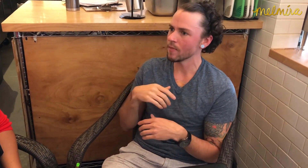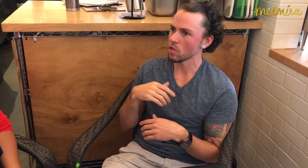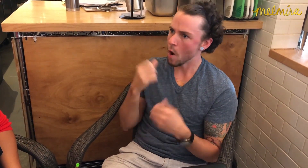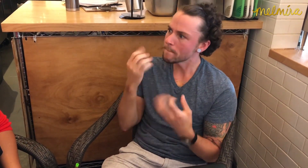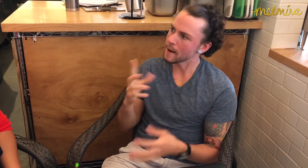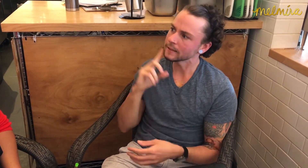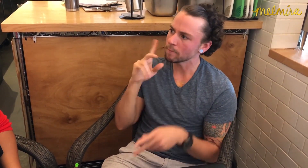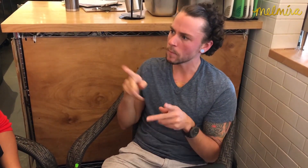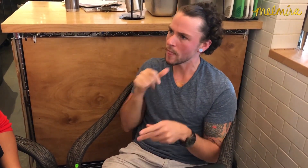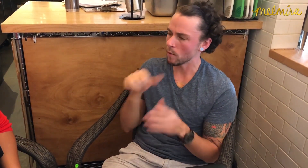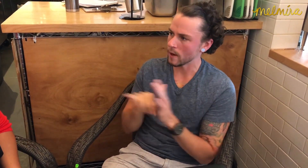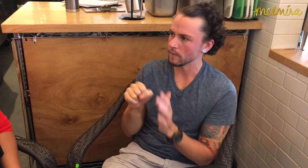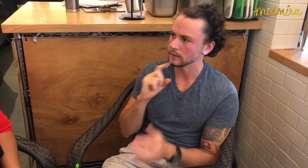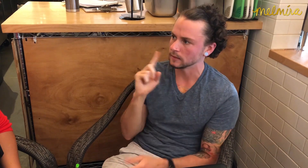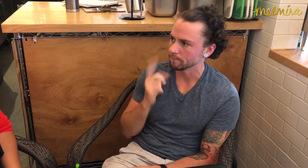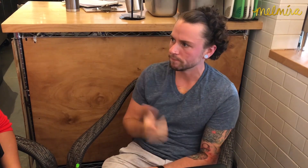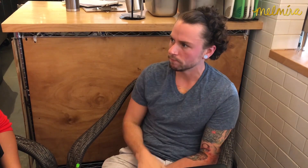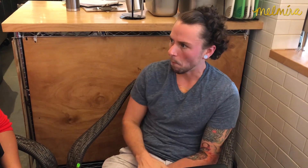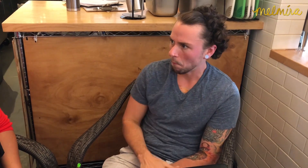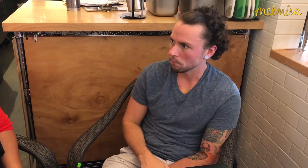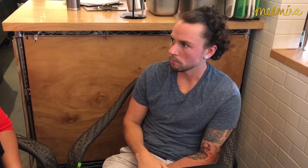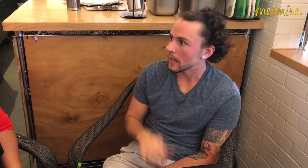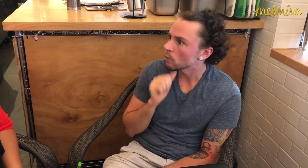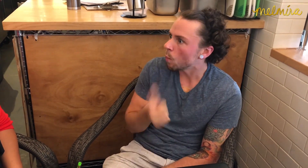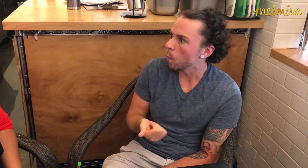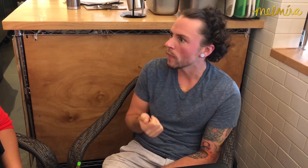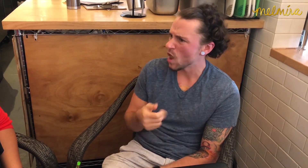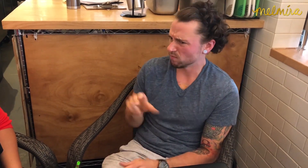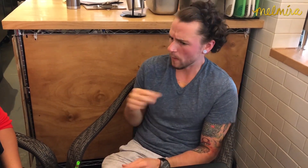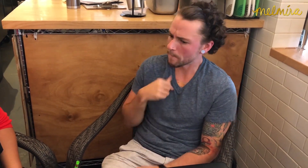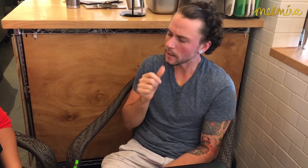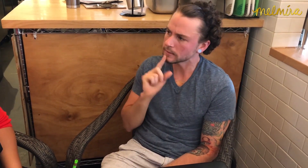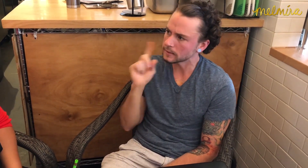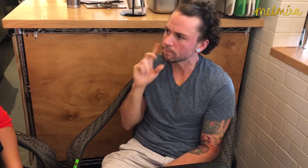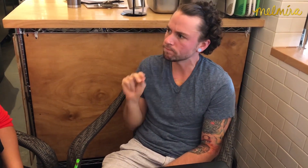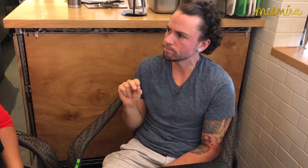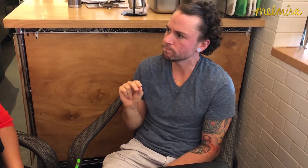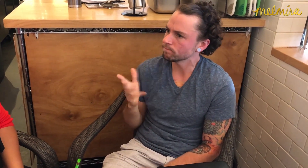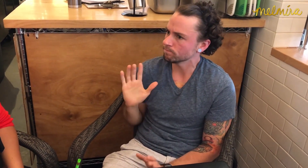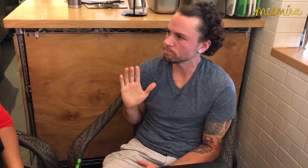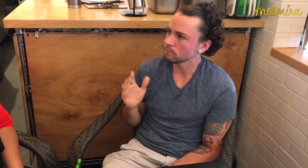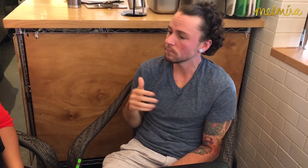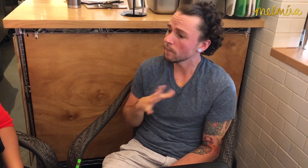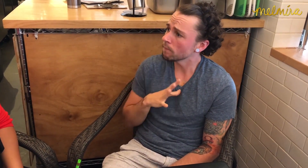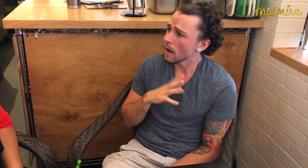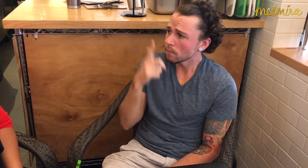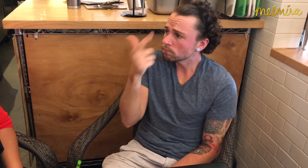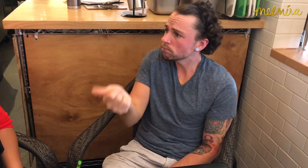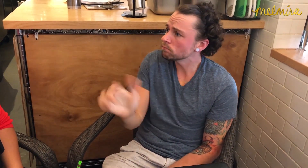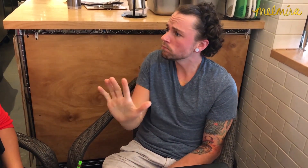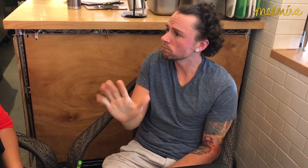Many people don't identify themselves as deaf people. They don't. They would deny it and that's up to them.